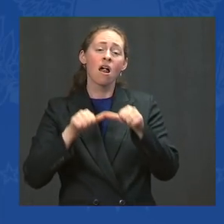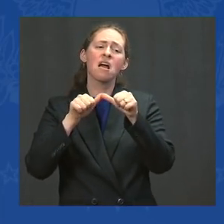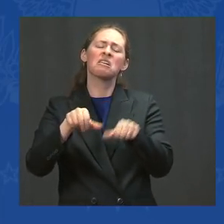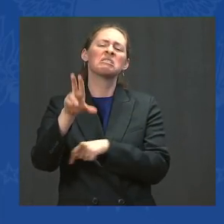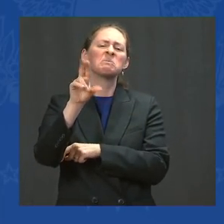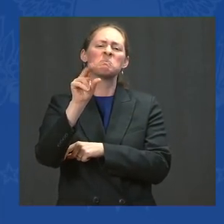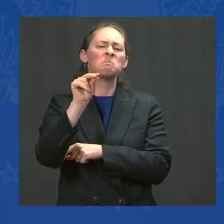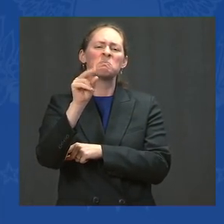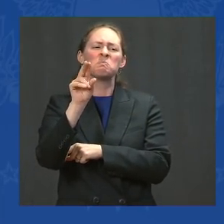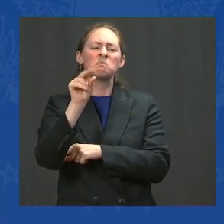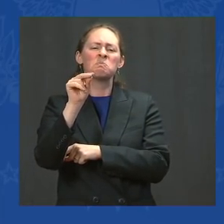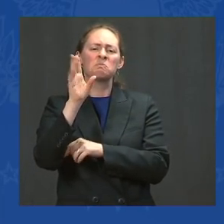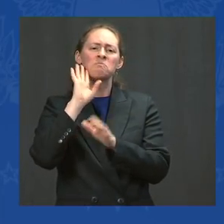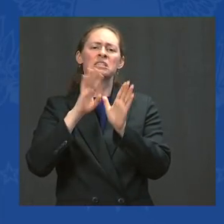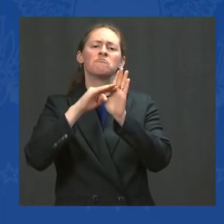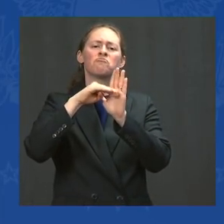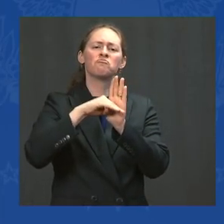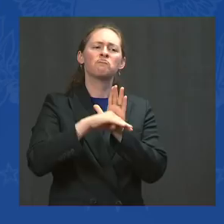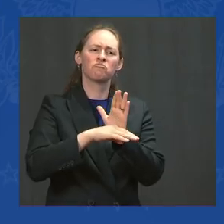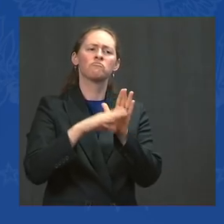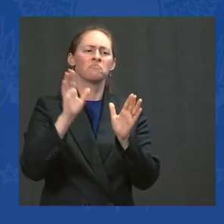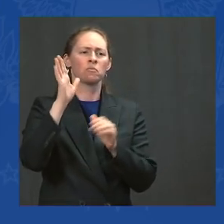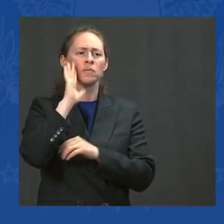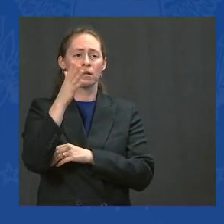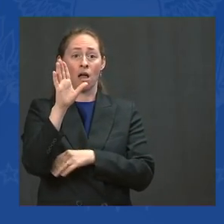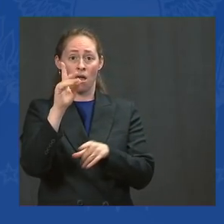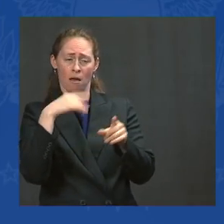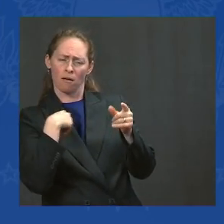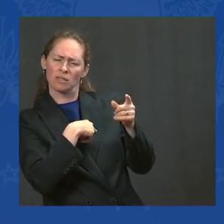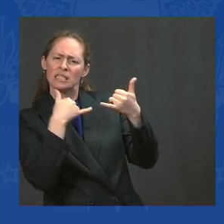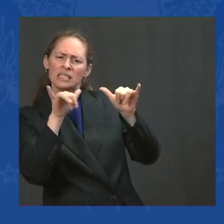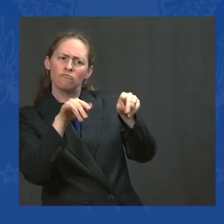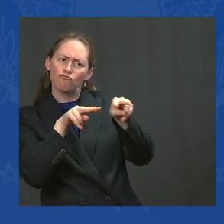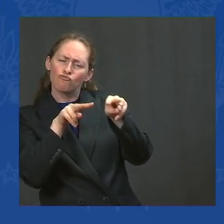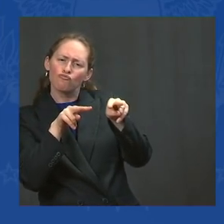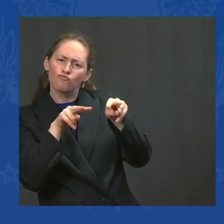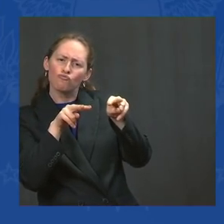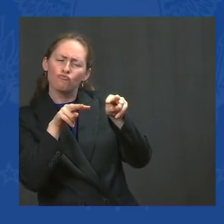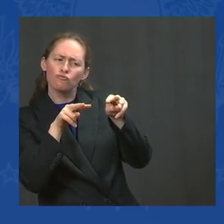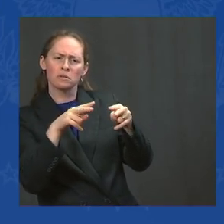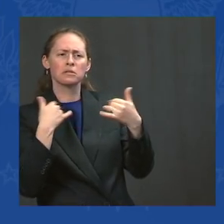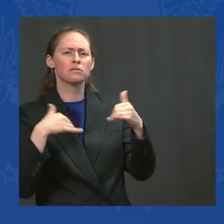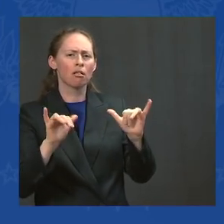about any response that is needed. As I made clear to Chairman Powell of the Federal Reserve